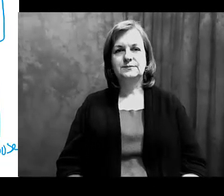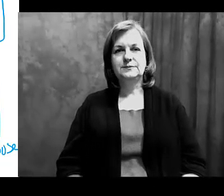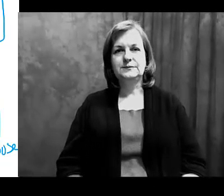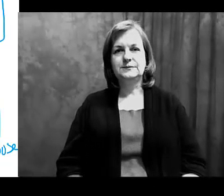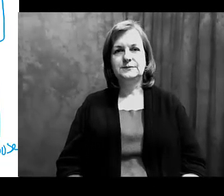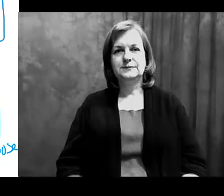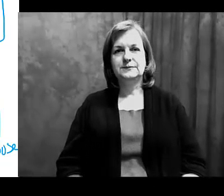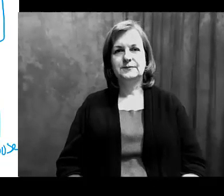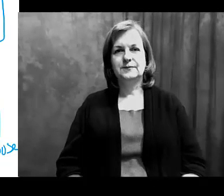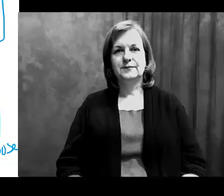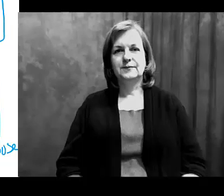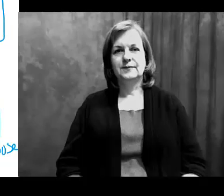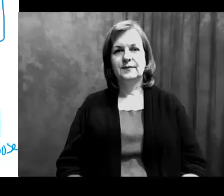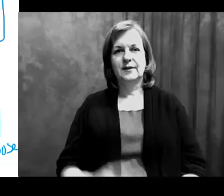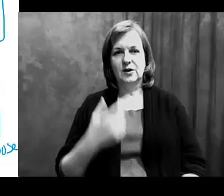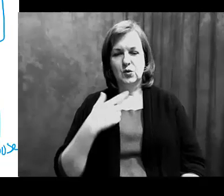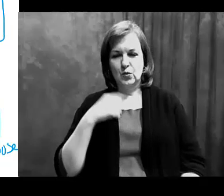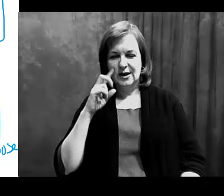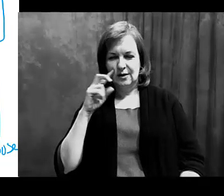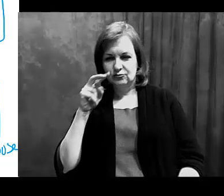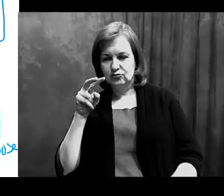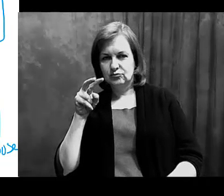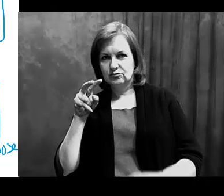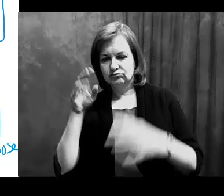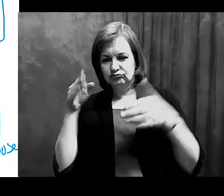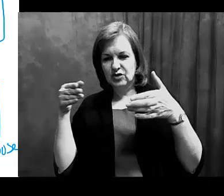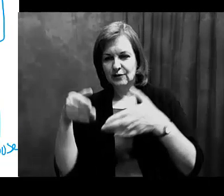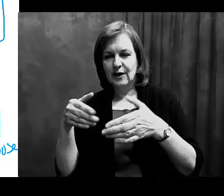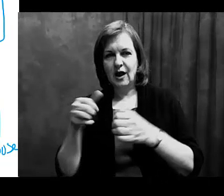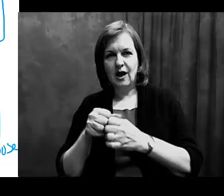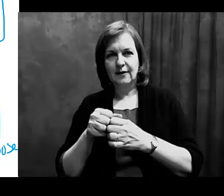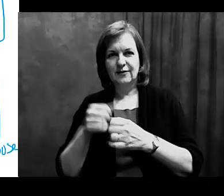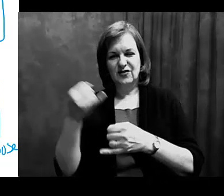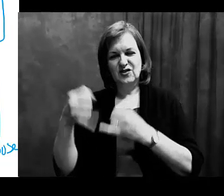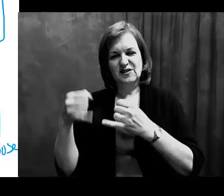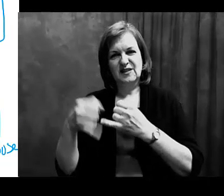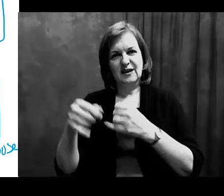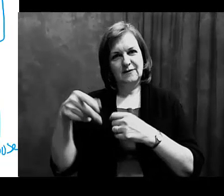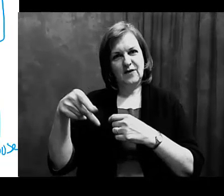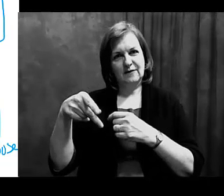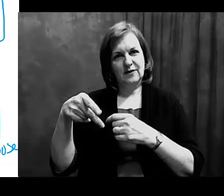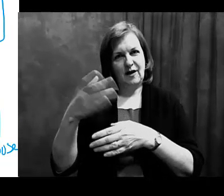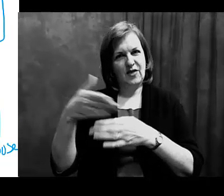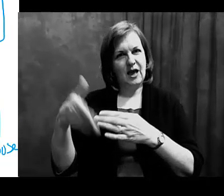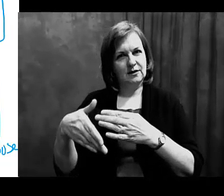our focus in biology is this phosphate on the end